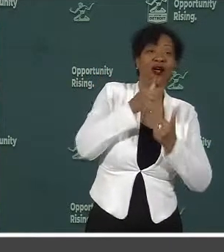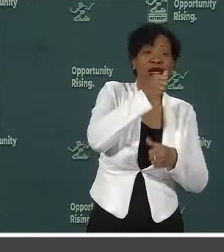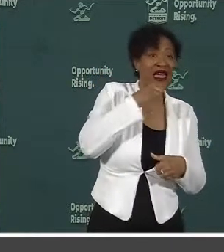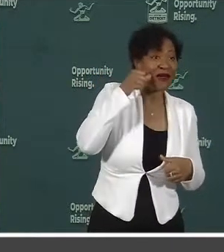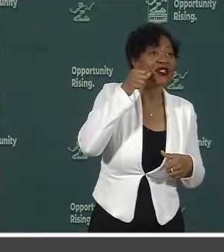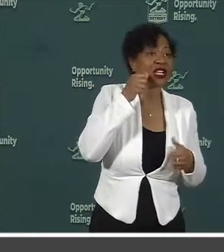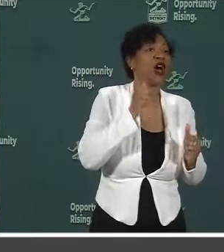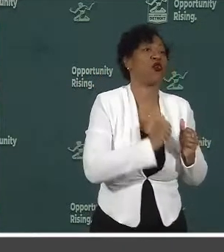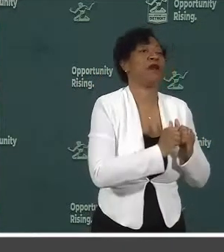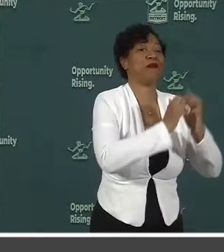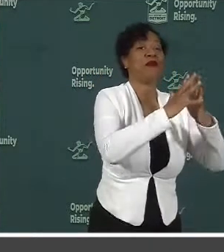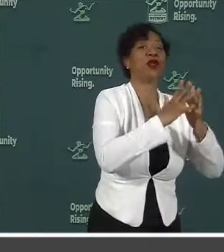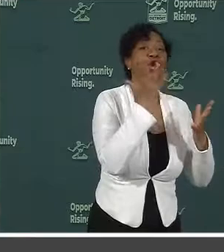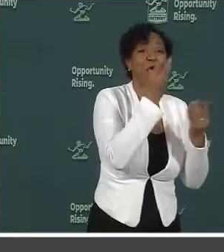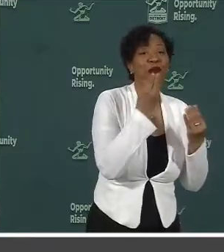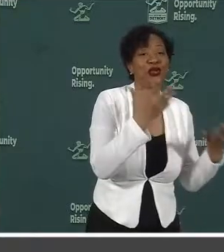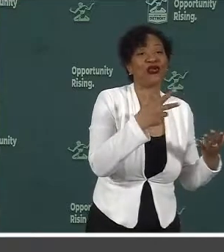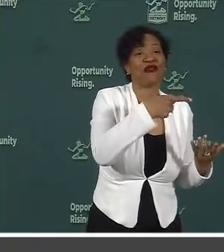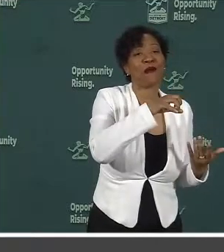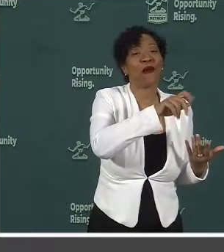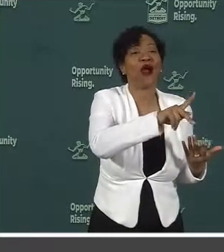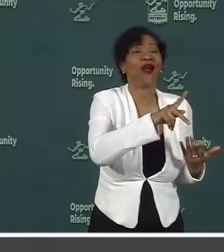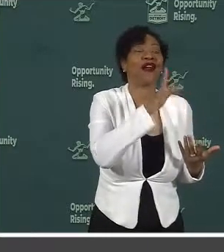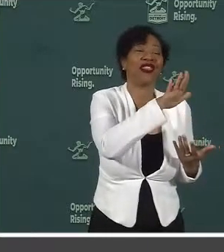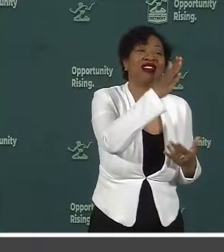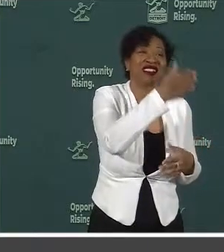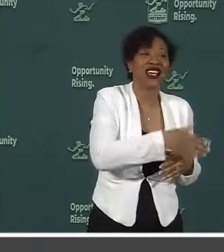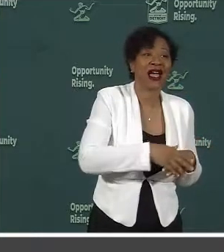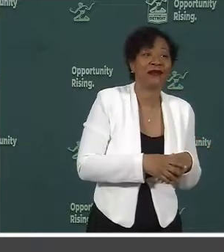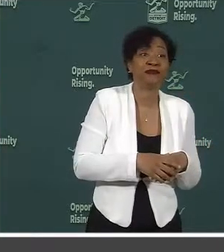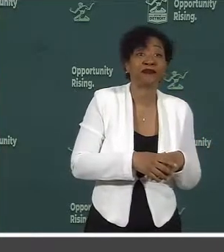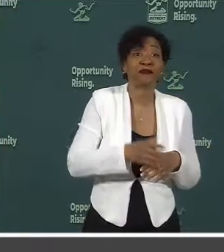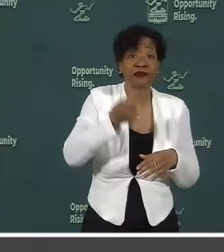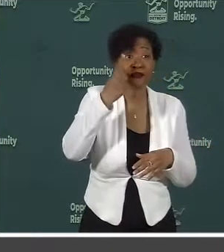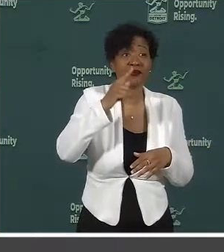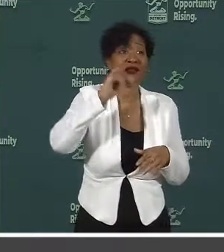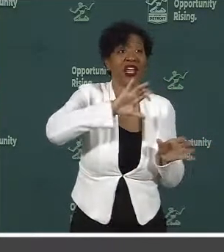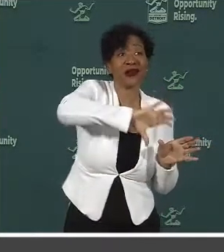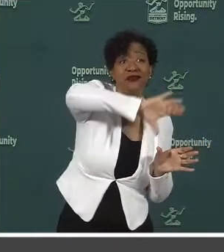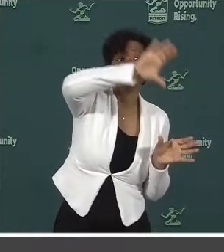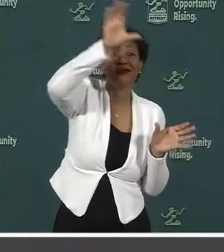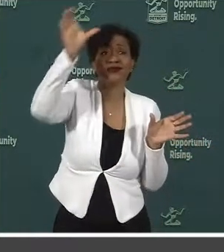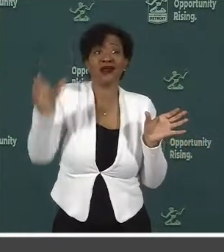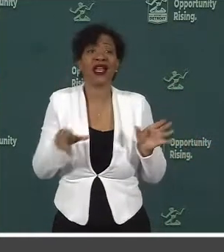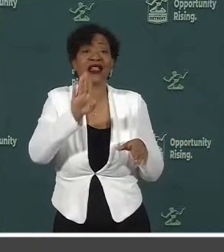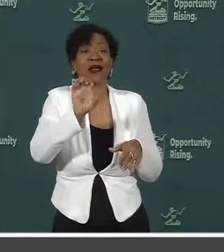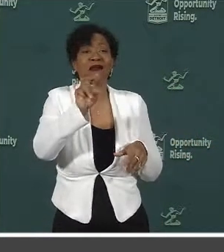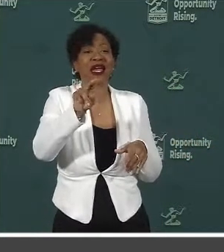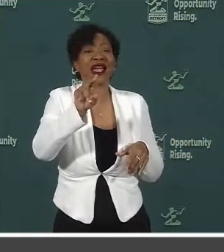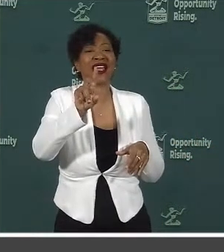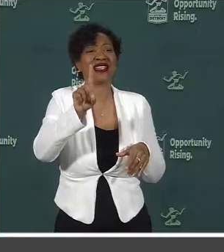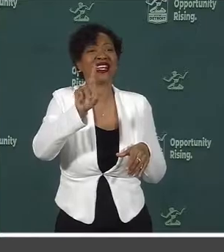BEAUTIFUL PLACE ON THEIR SIDE THEN WE TOOK THE BANDSHELL WHICH HAS EMOTIONAL ATTACHMENT TO A LOT OF US AND WE MET WITH